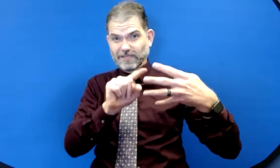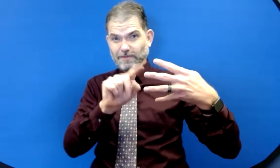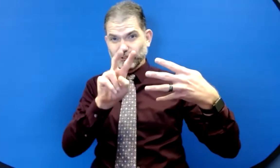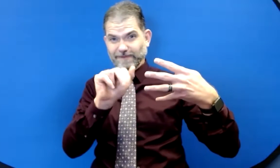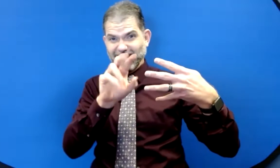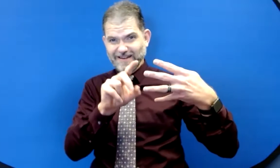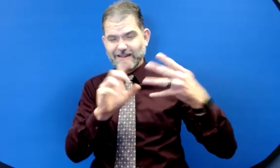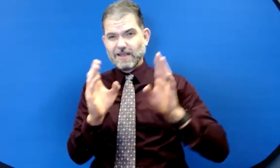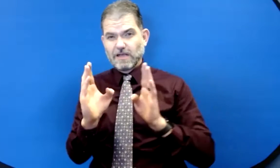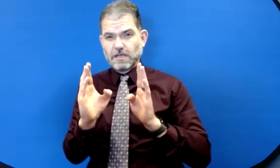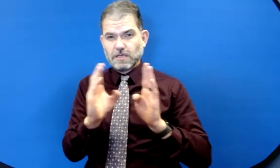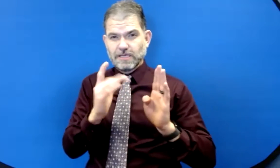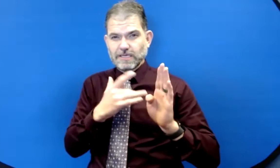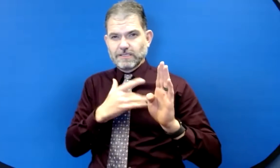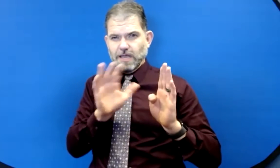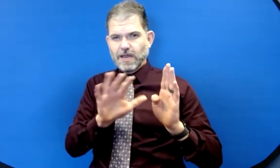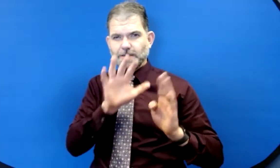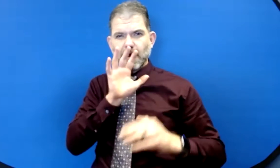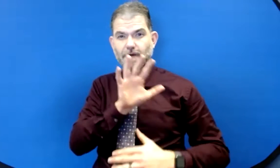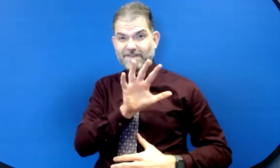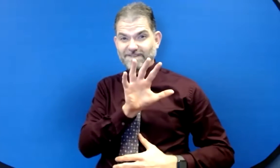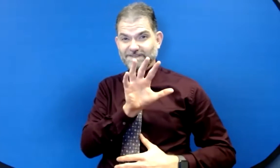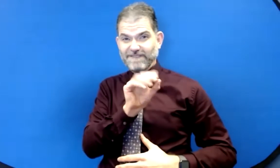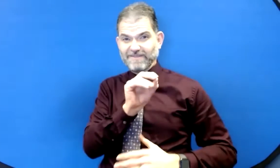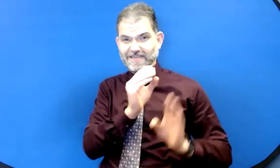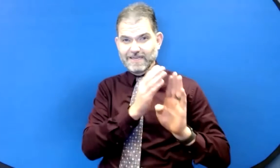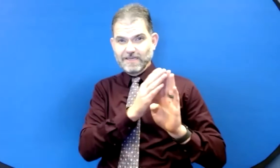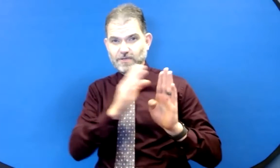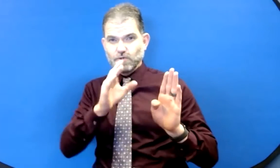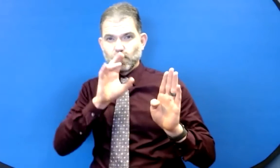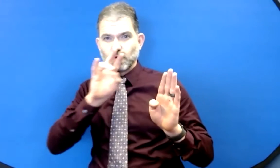ASL Interpreter: comes on when it's on a younger age than Alzheimer's or vascular dementia.